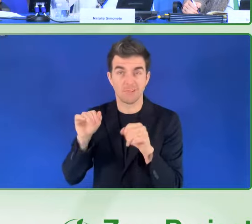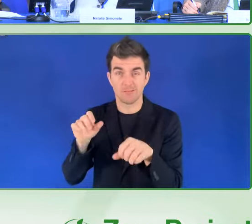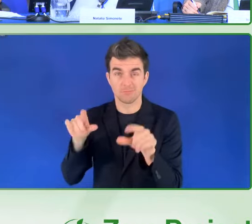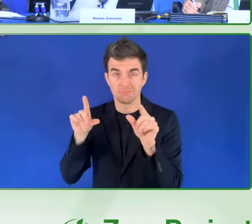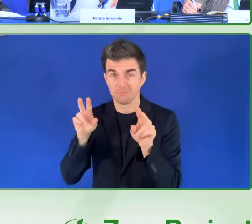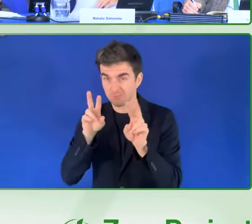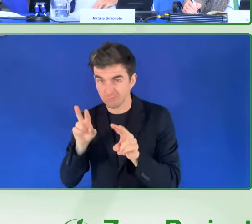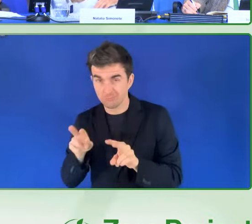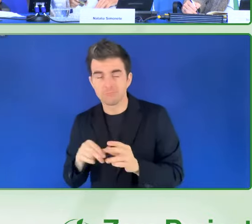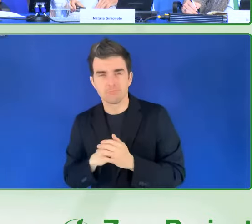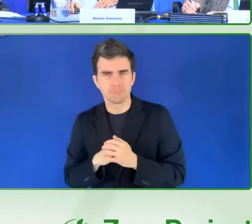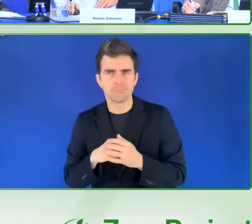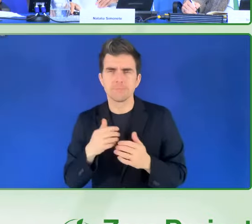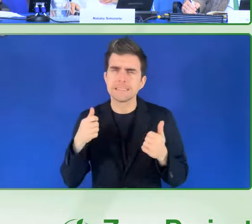education laboratory.